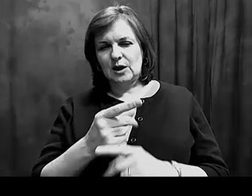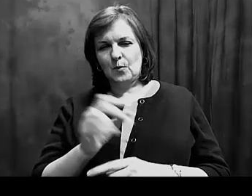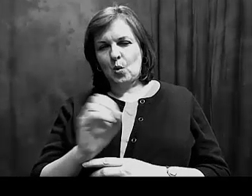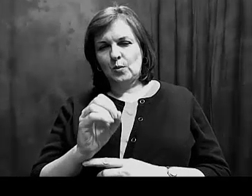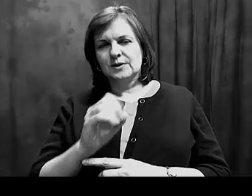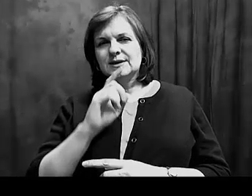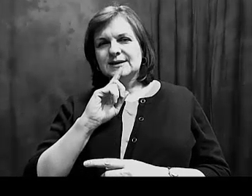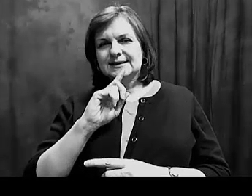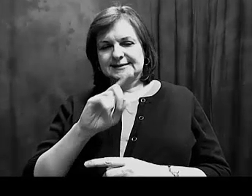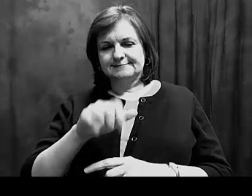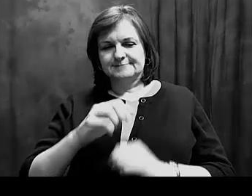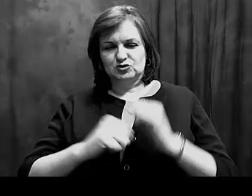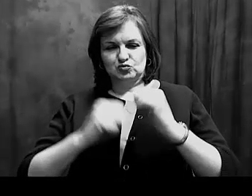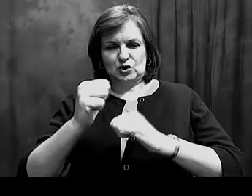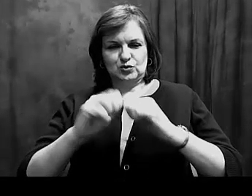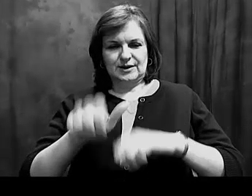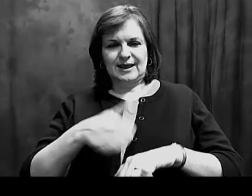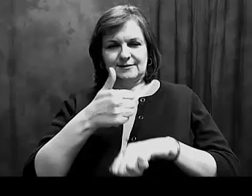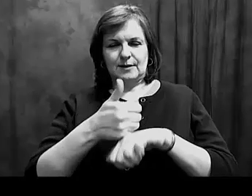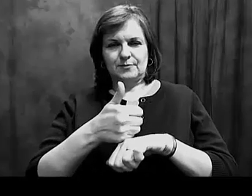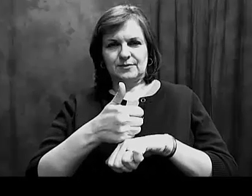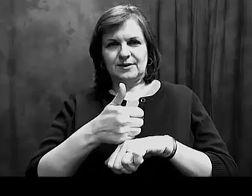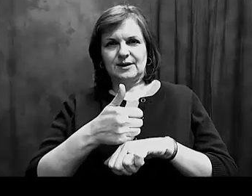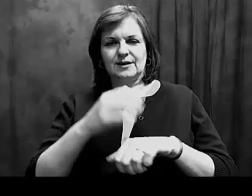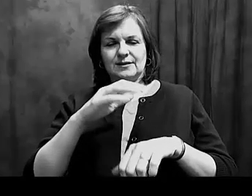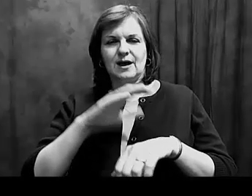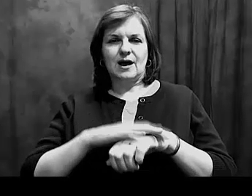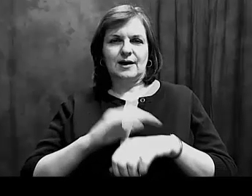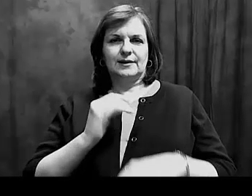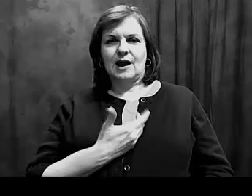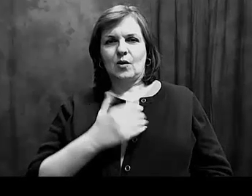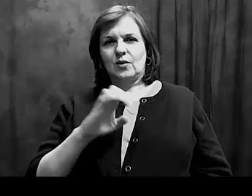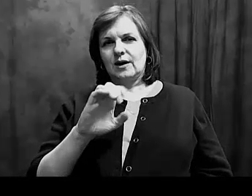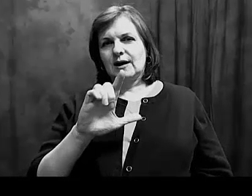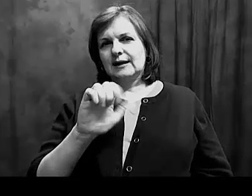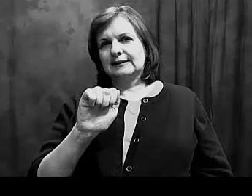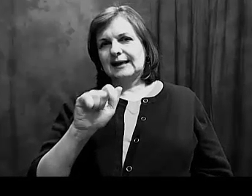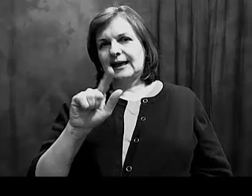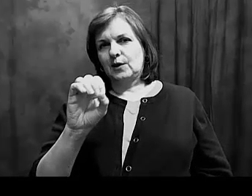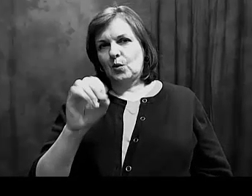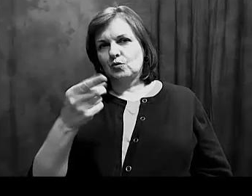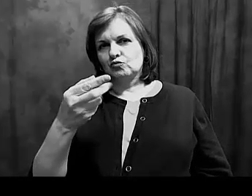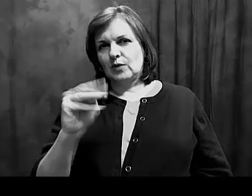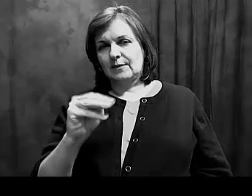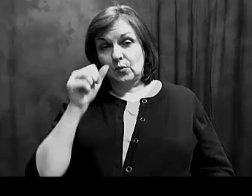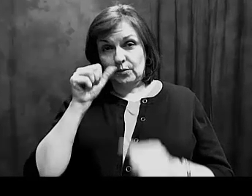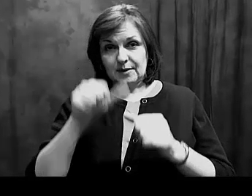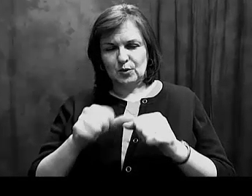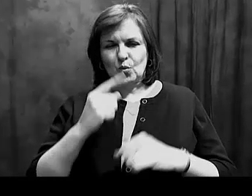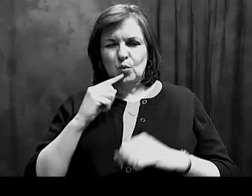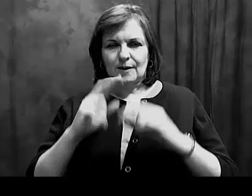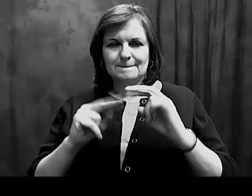be structured and divided out on our cladogram - that's the whole idea right - we are building that tree of life